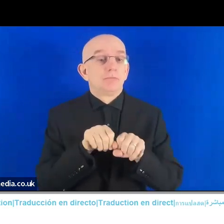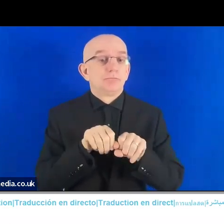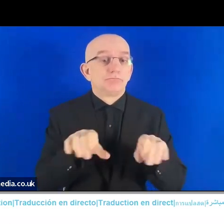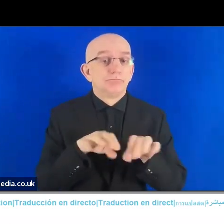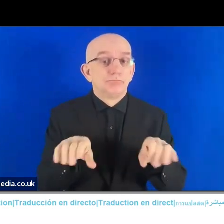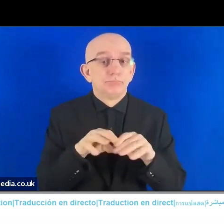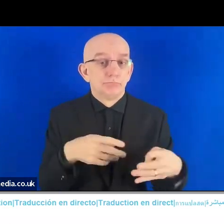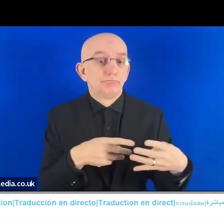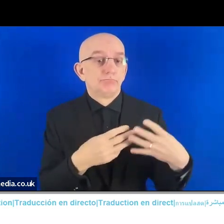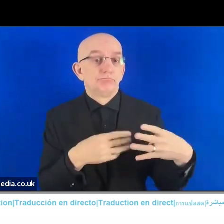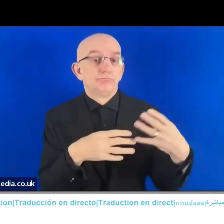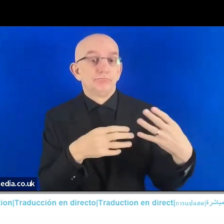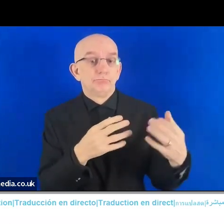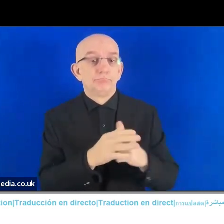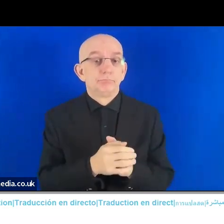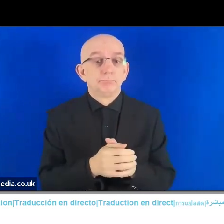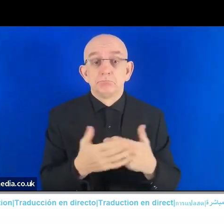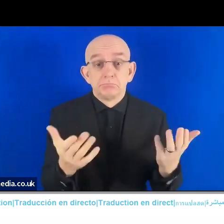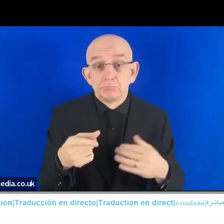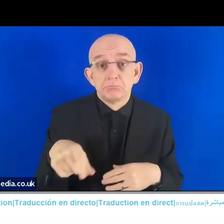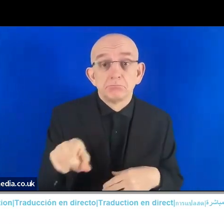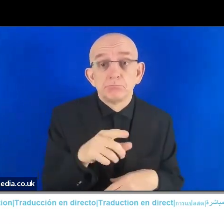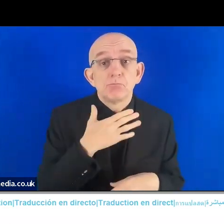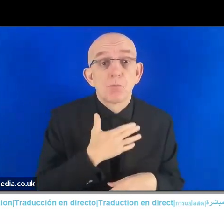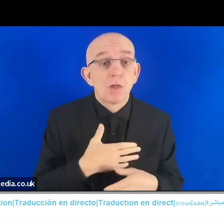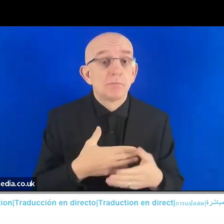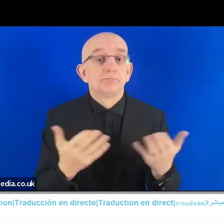that it's working for you. Let us know so that we can move on.